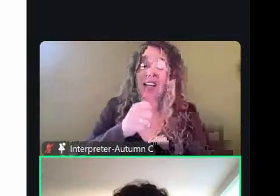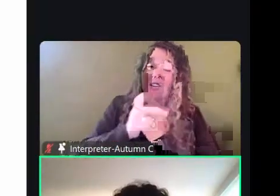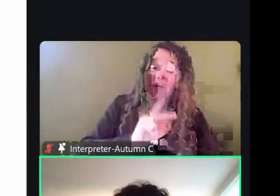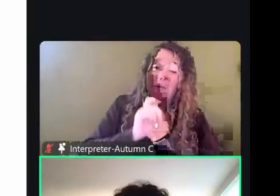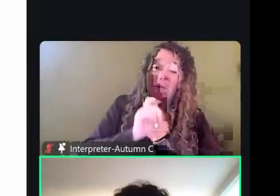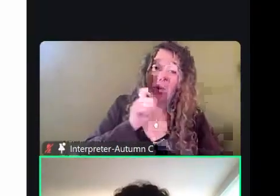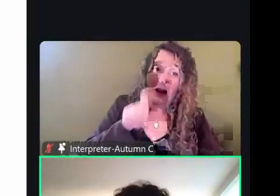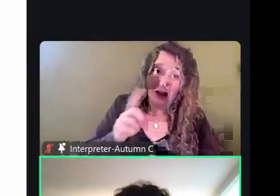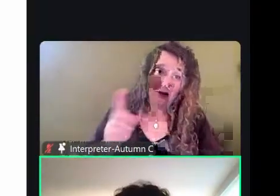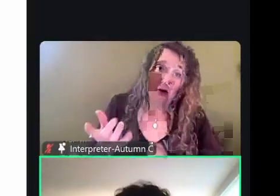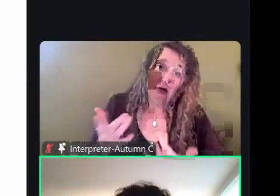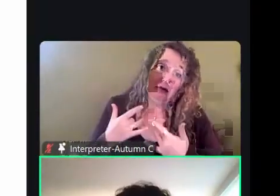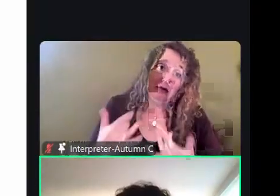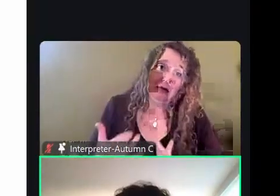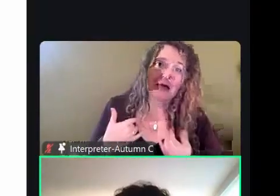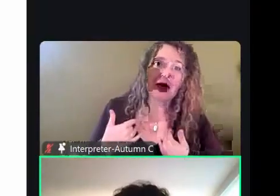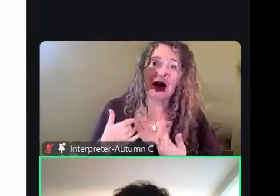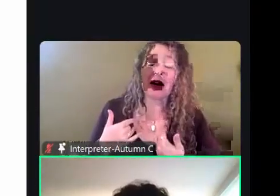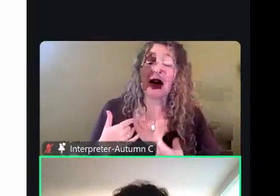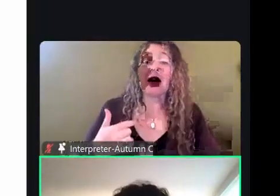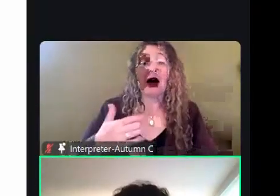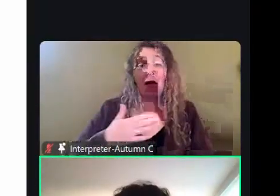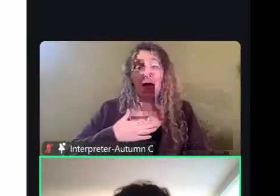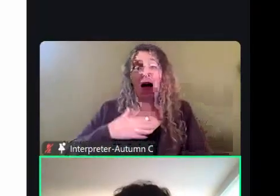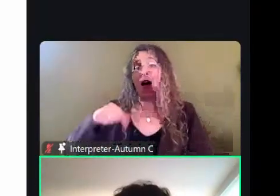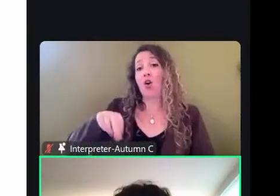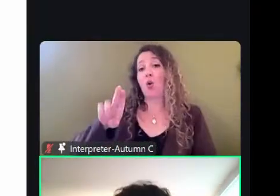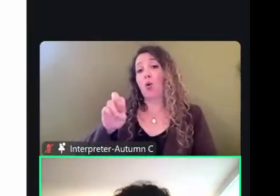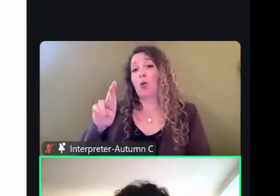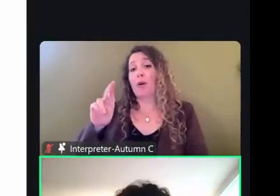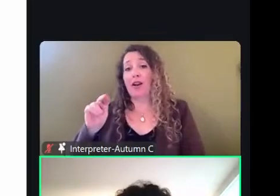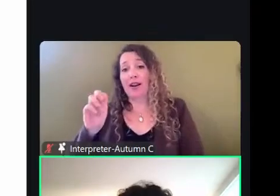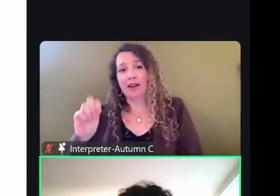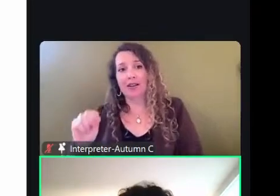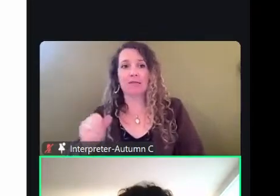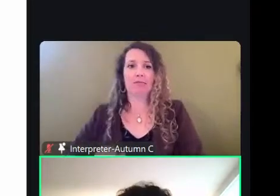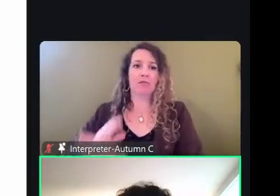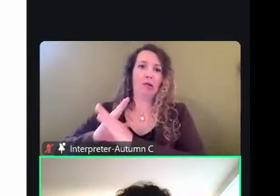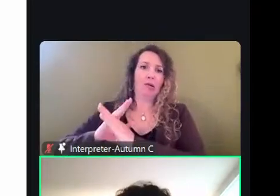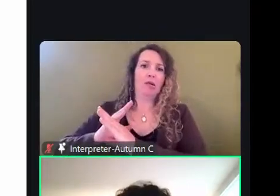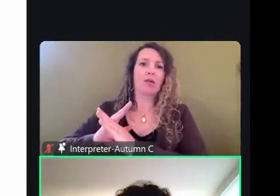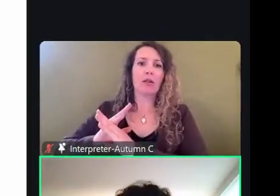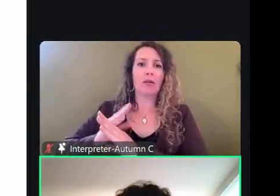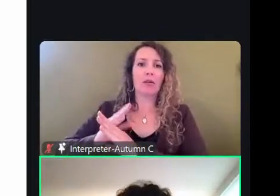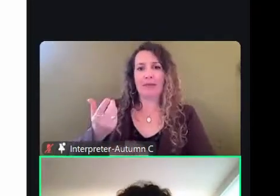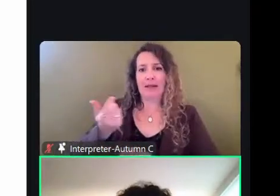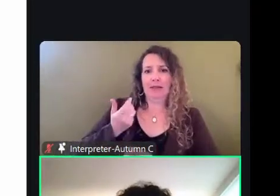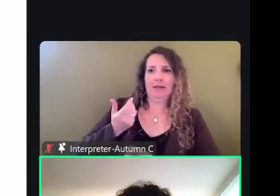my queerness has put up a wall between myself and most of my care team. Most of my doctors try to at least use the correct name,